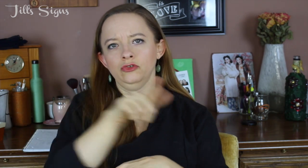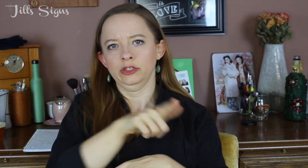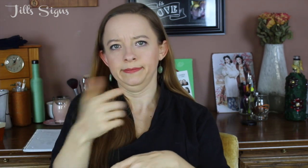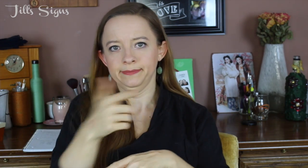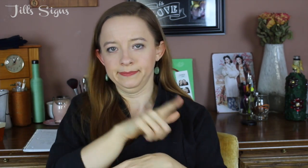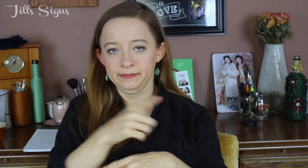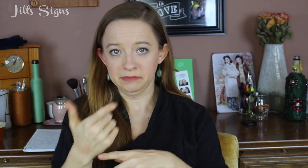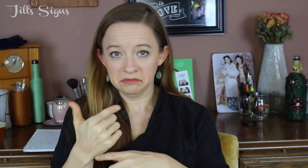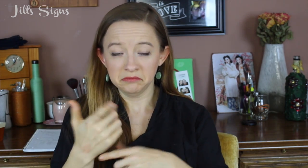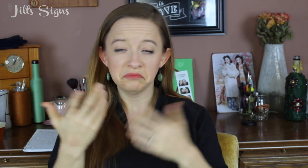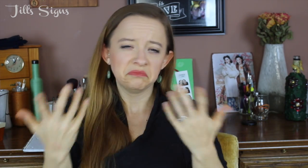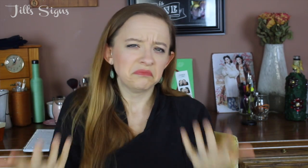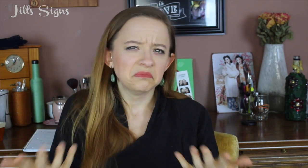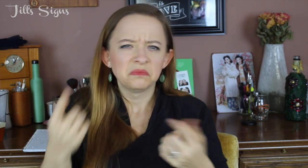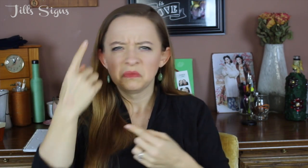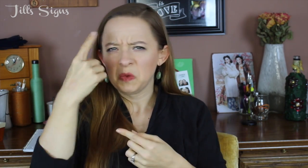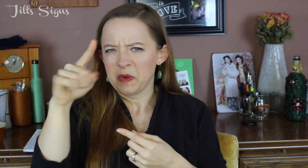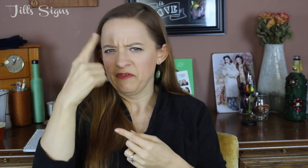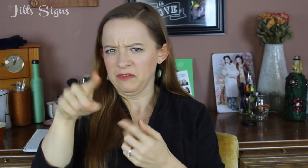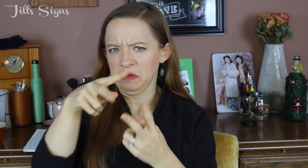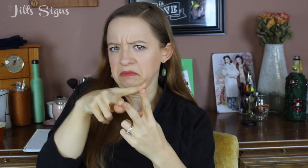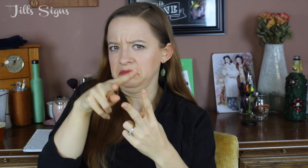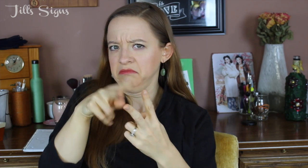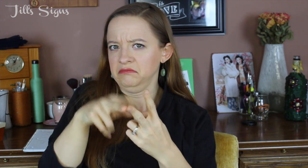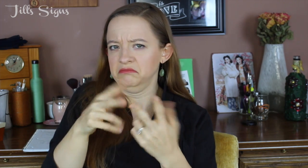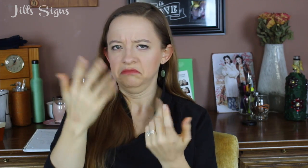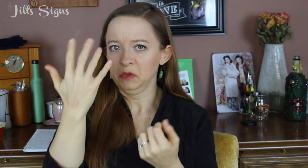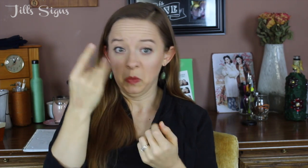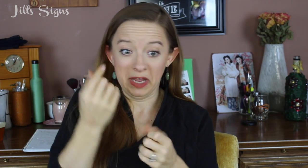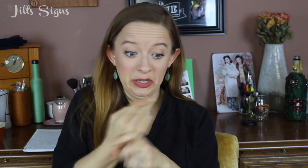and then consecutive. So what are